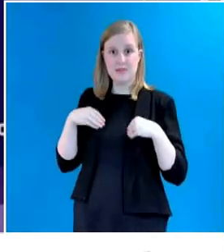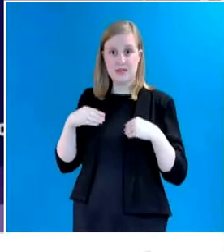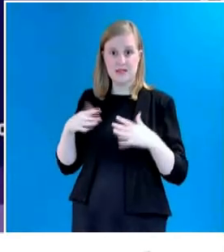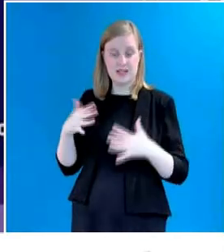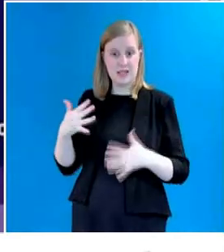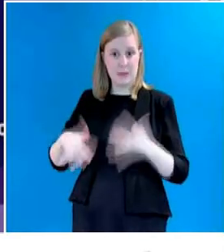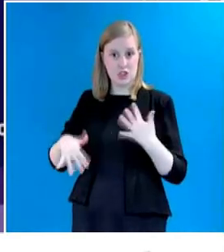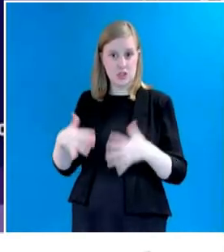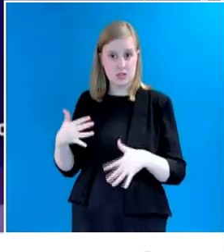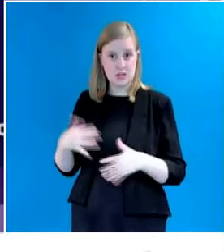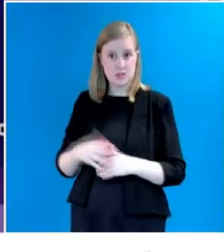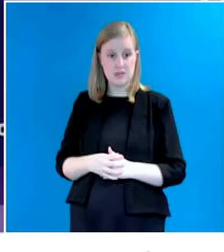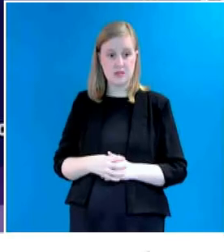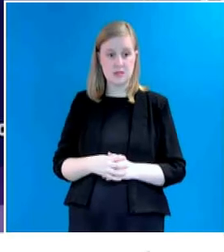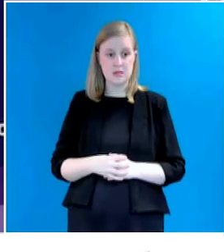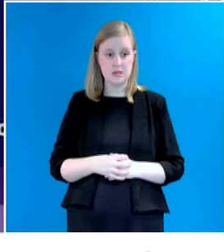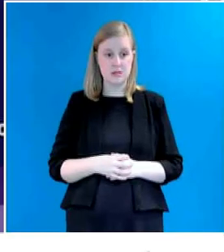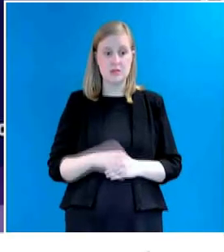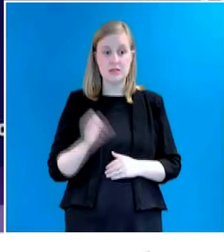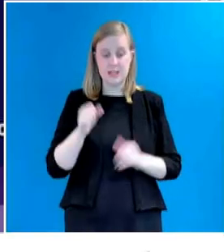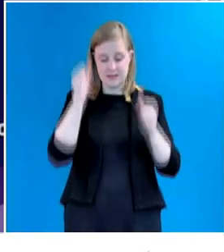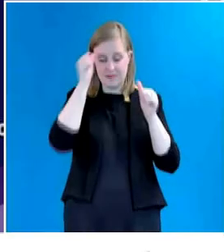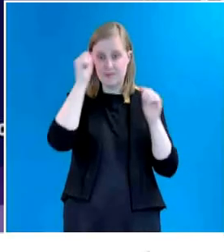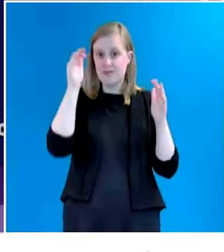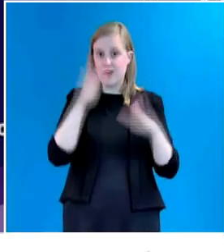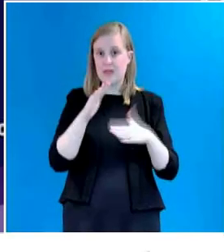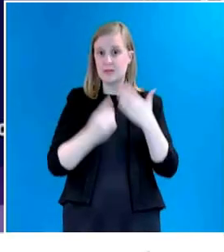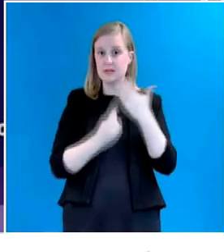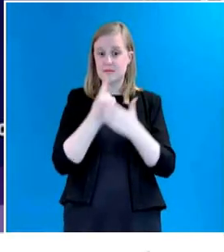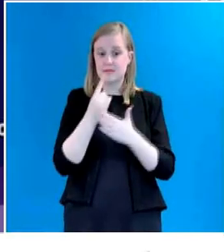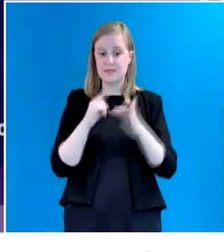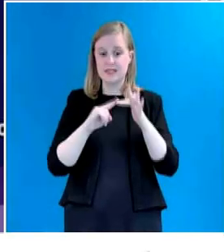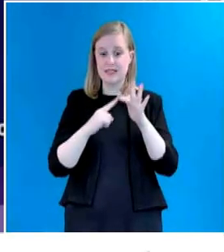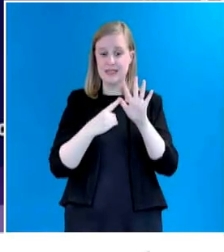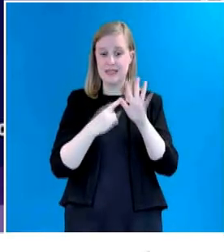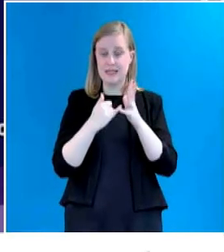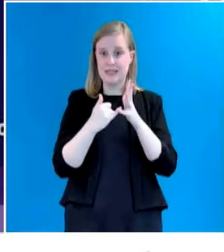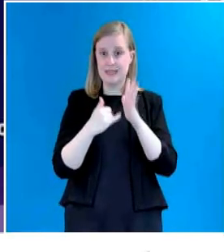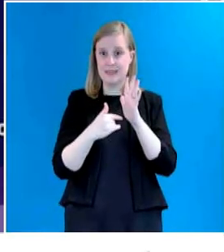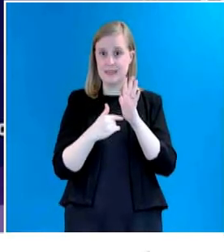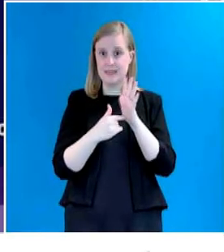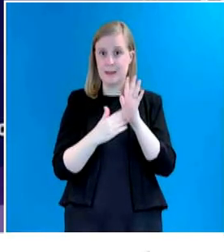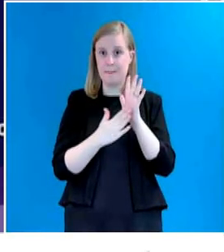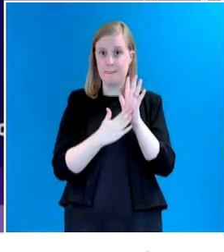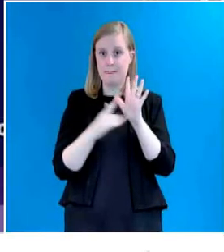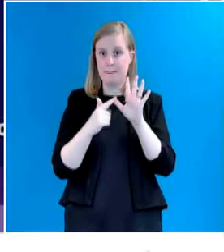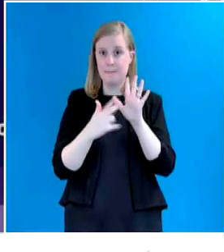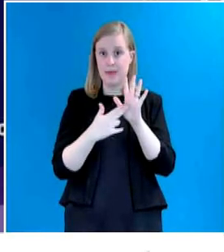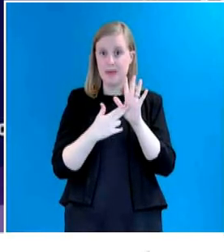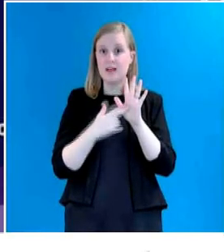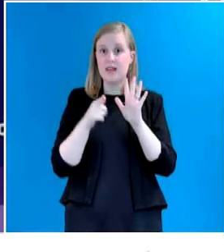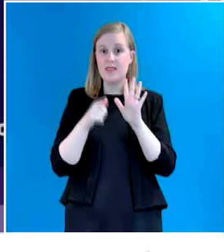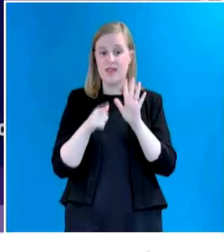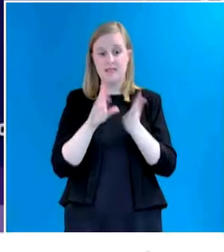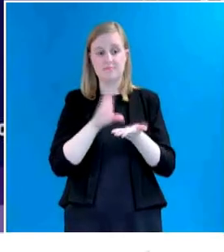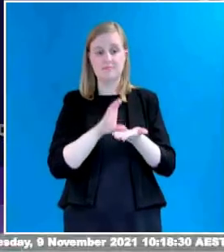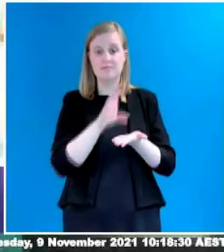Sure. The most famous case is one of Eastman, where $7 million was awarded for an unlawful conviction.